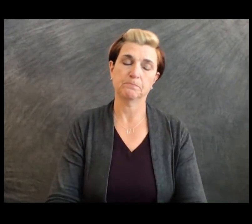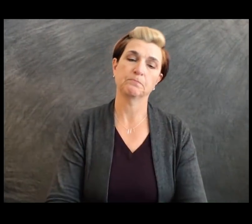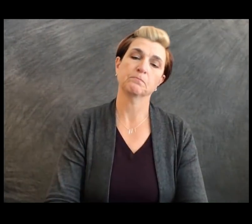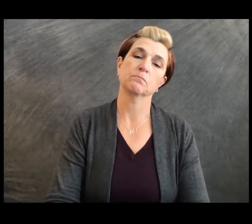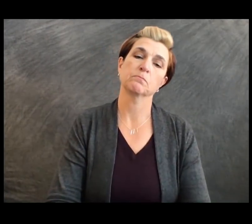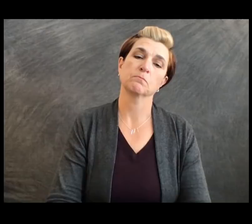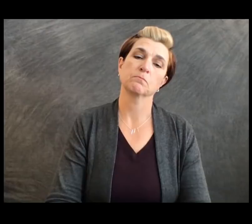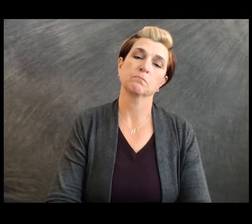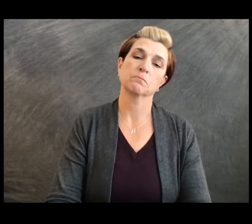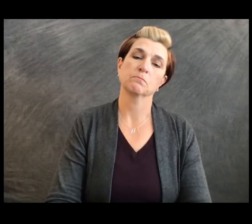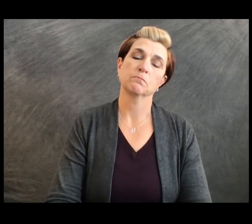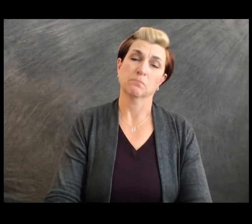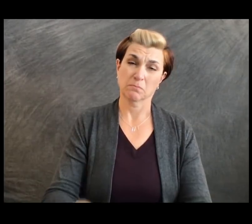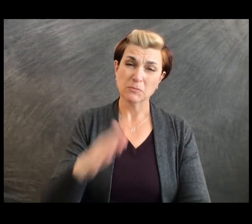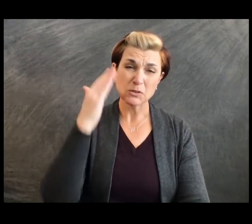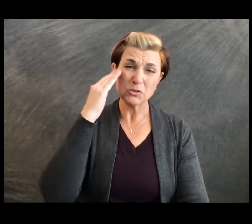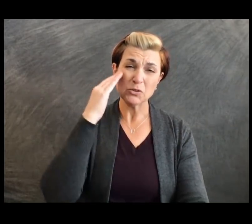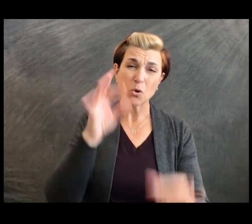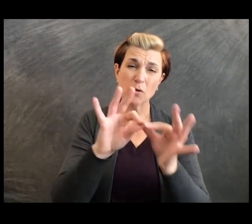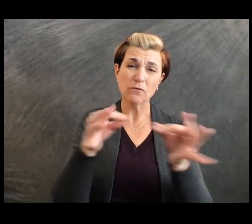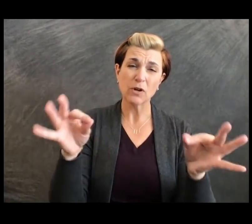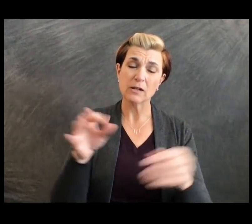sometimes people say well what is housing help do it health it has